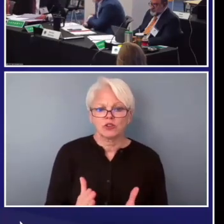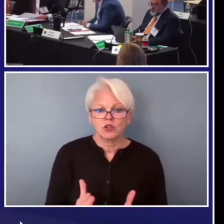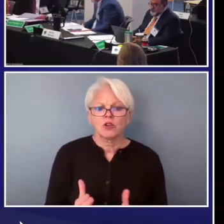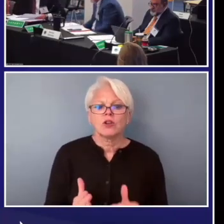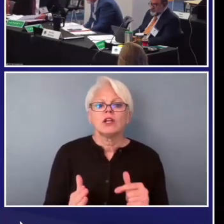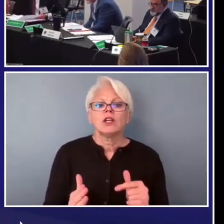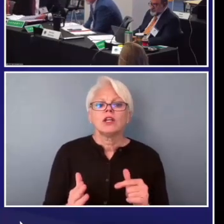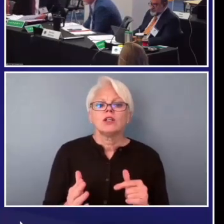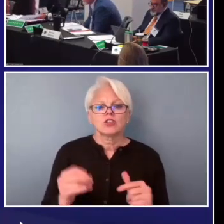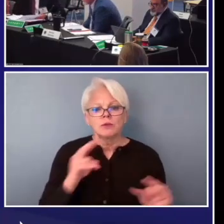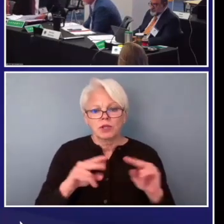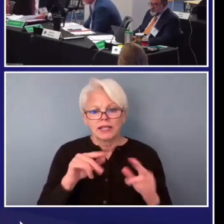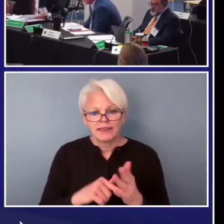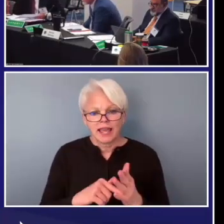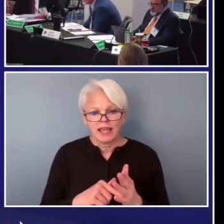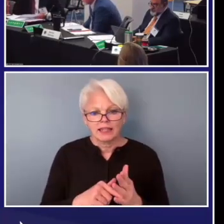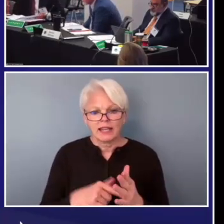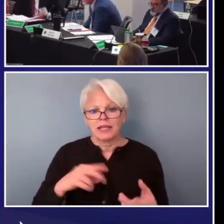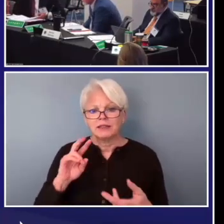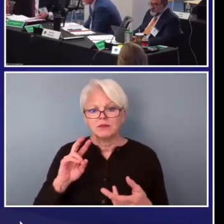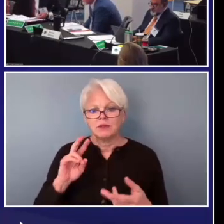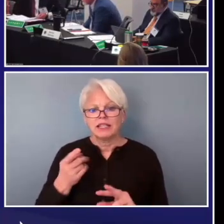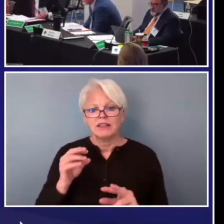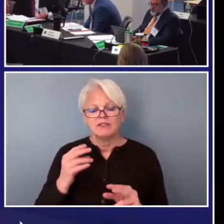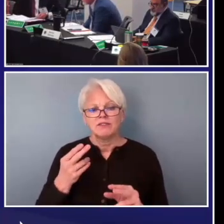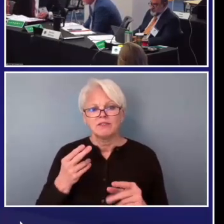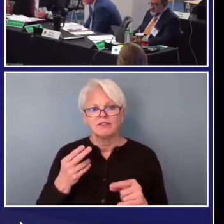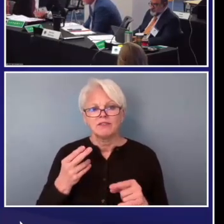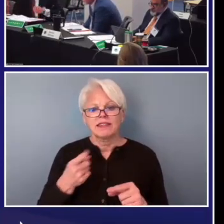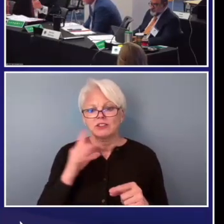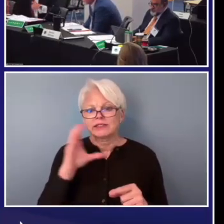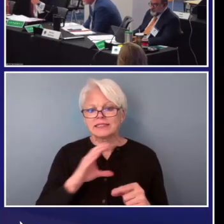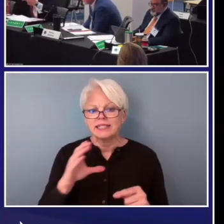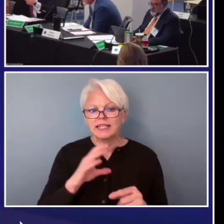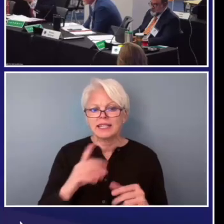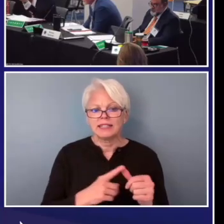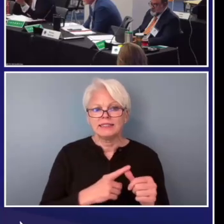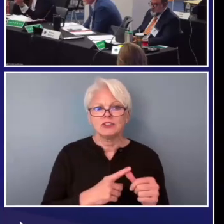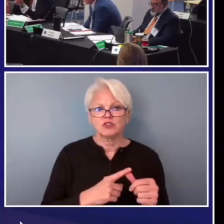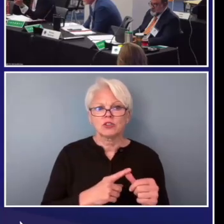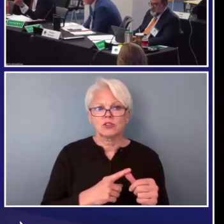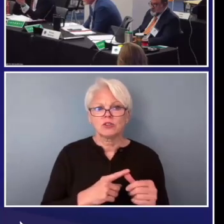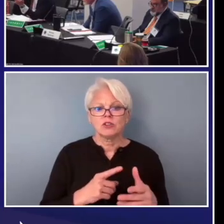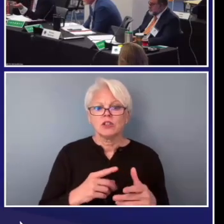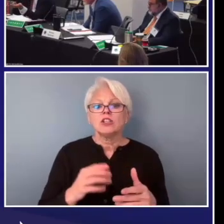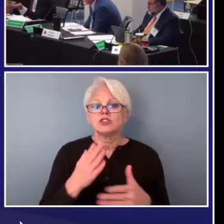So the institutions that, you know, some of the ones we're talking to just got their 10 year reaffirmations from an established a creditor.